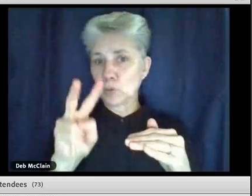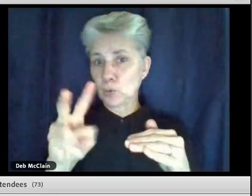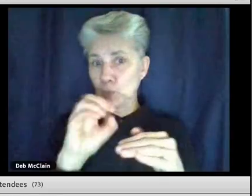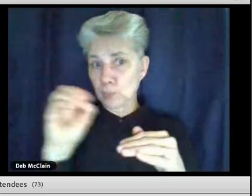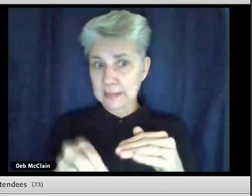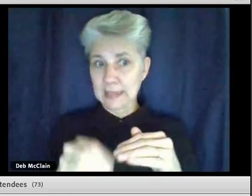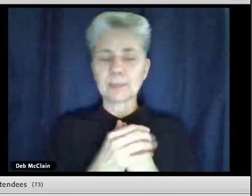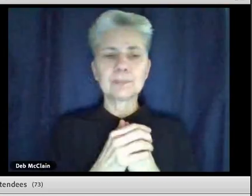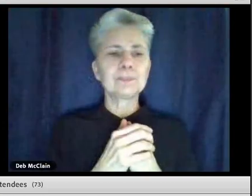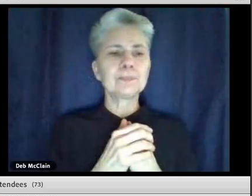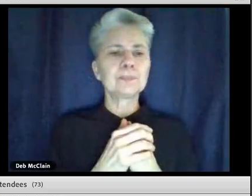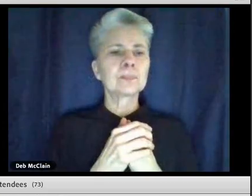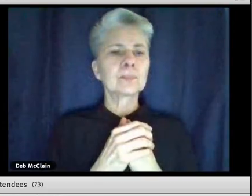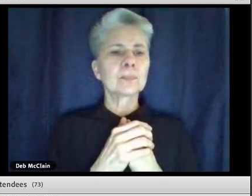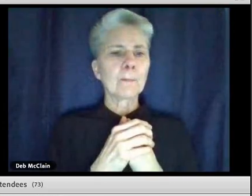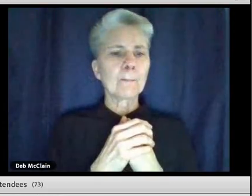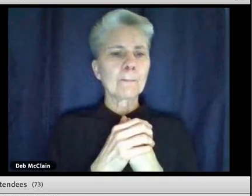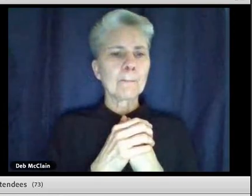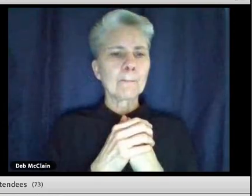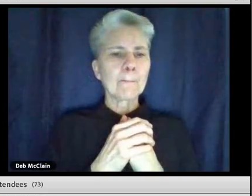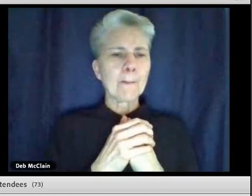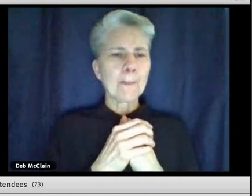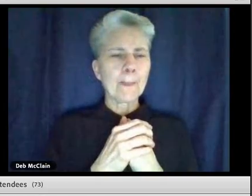and the mortality under 40 is 0.2%.